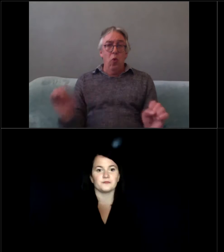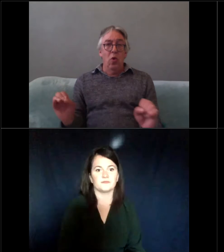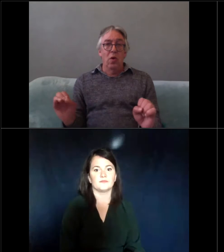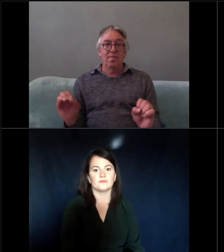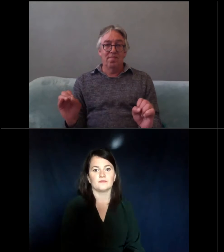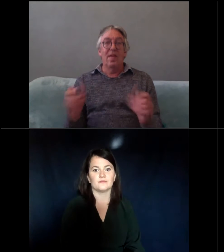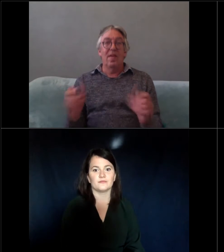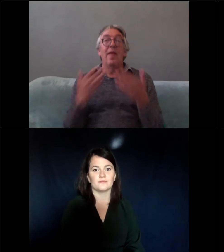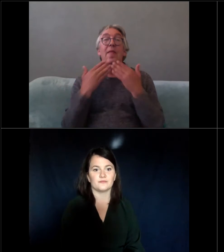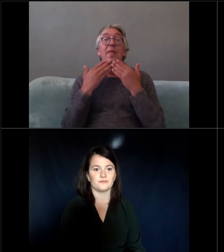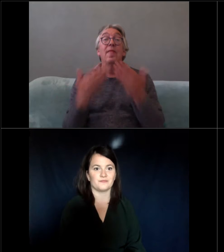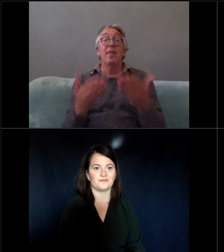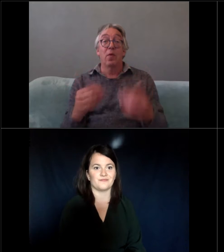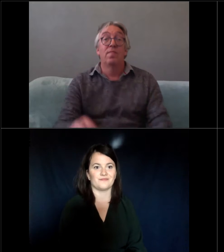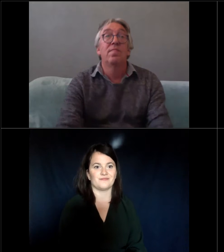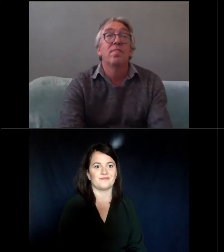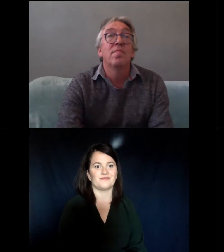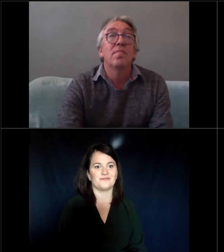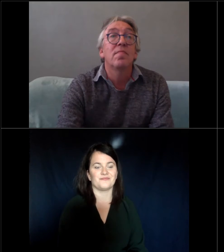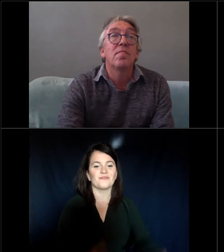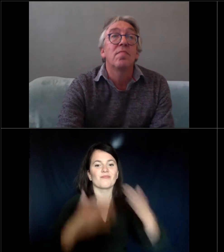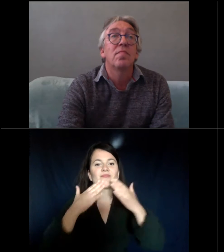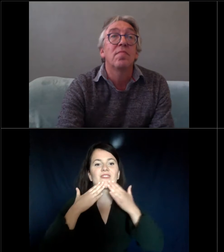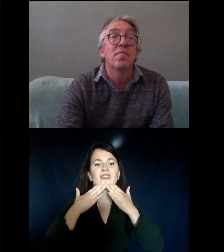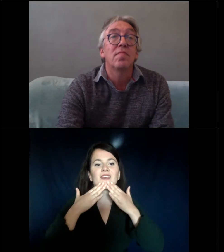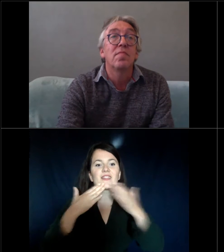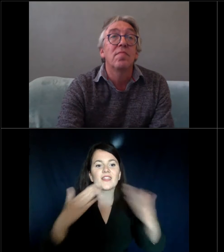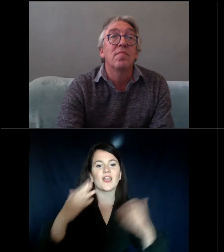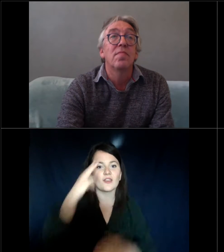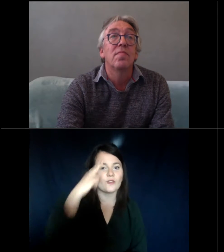Thank you very much, Yannis. Thank you for this intervention.